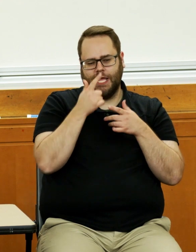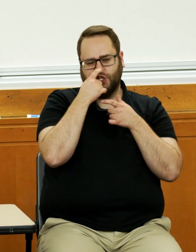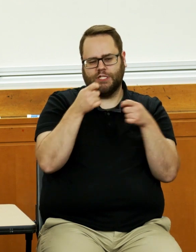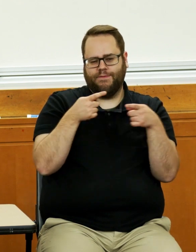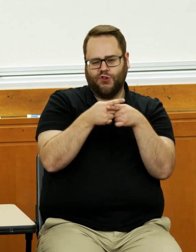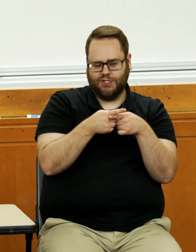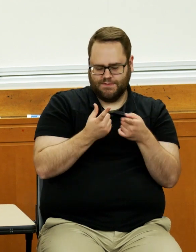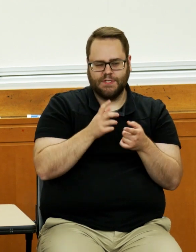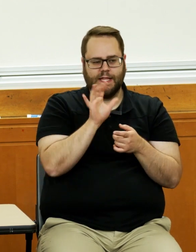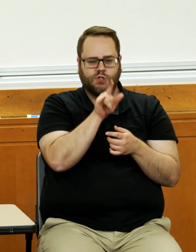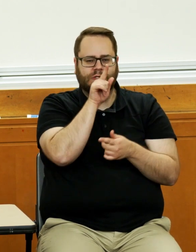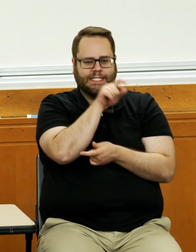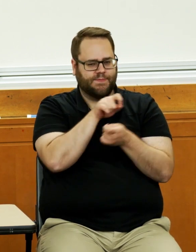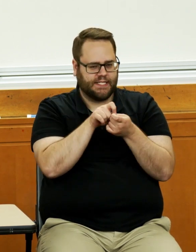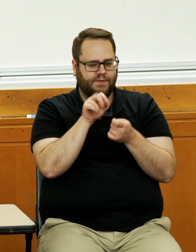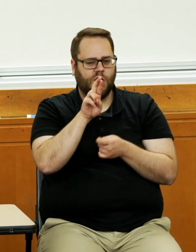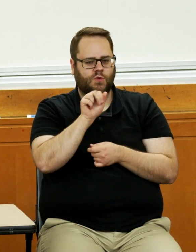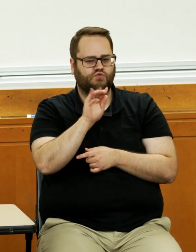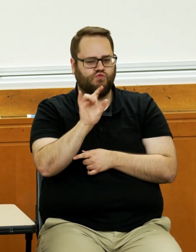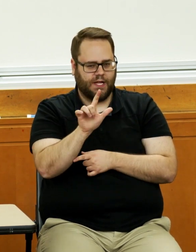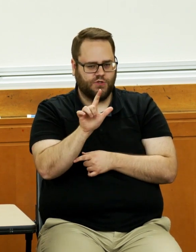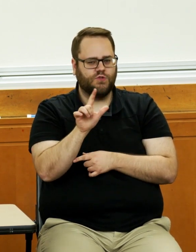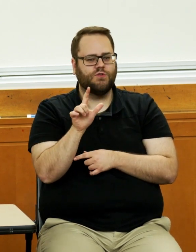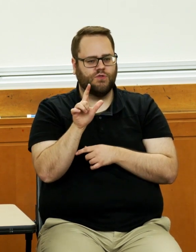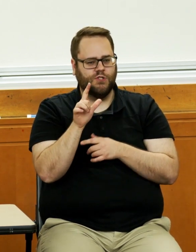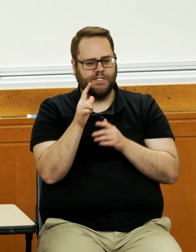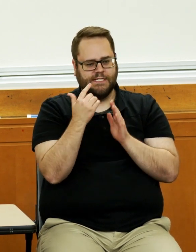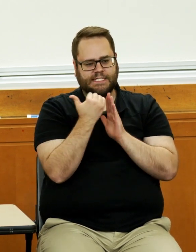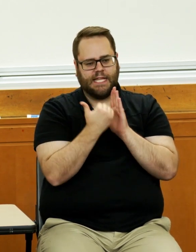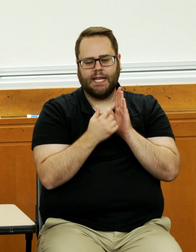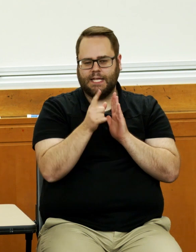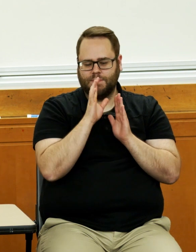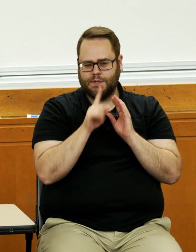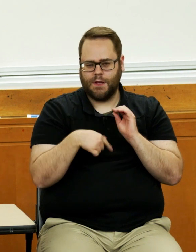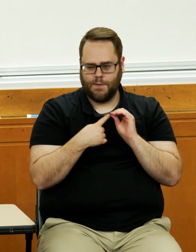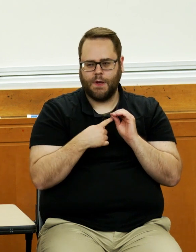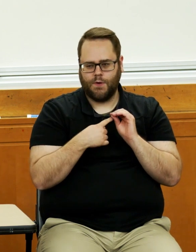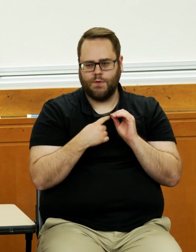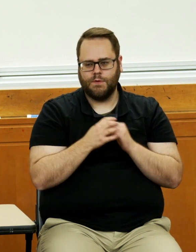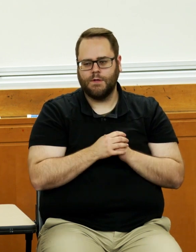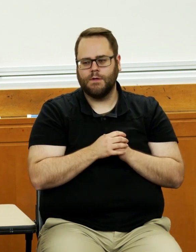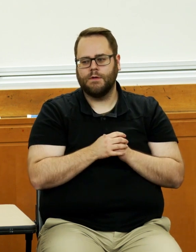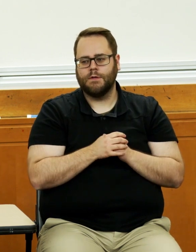specific racial tenet that he was talking about. Like, in particular, things change